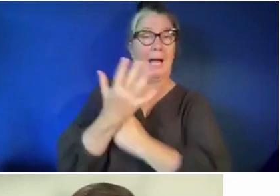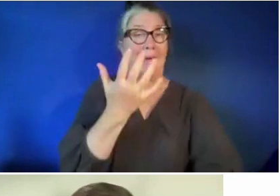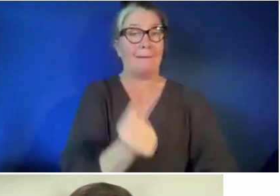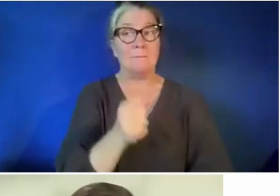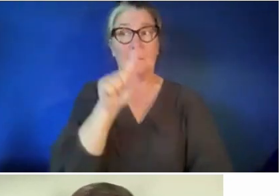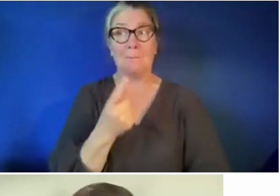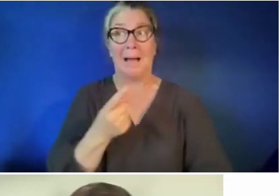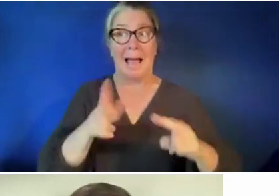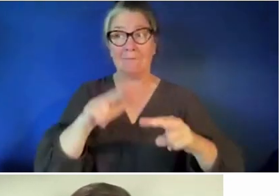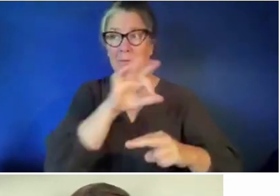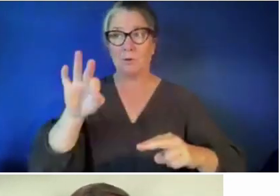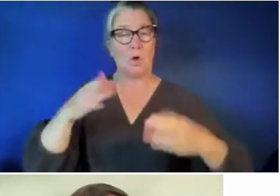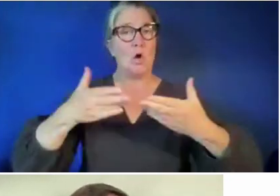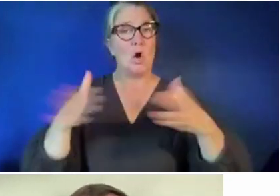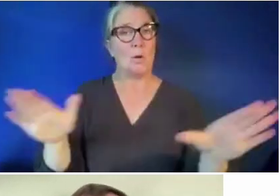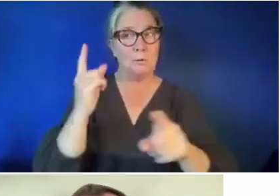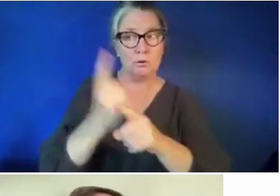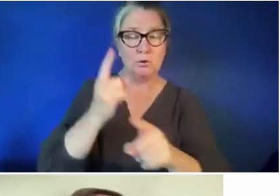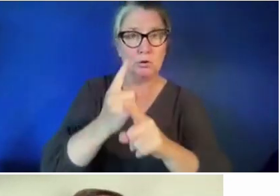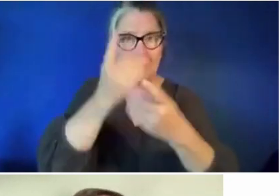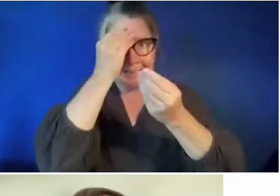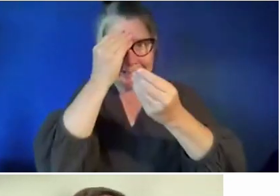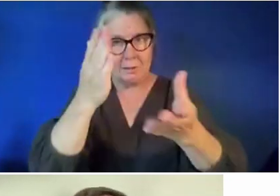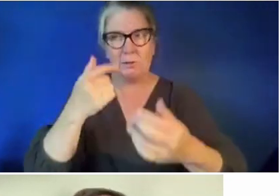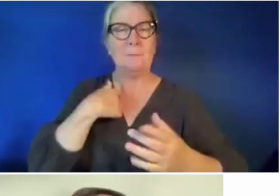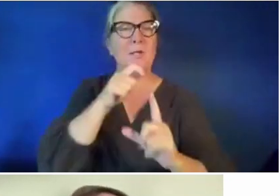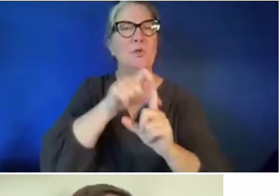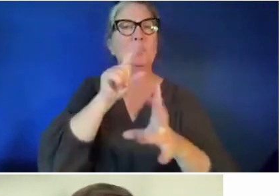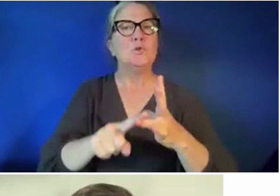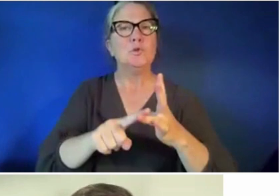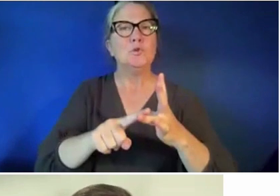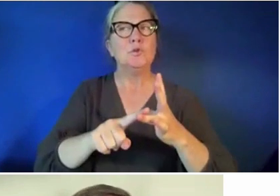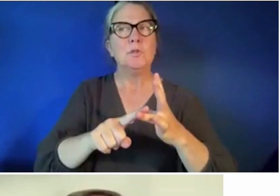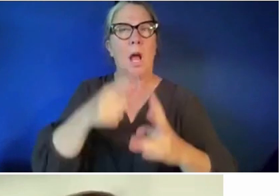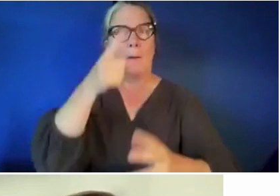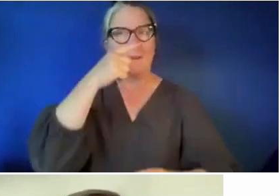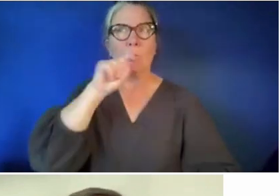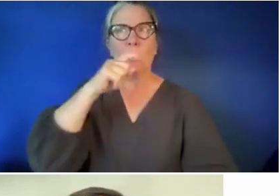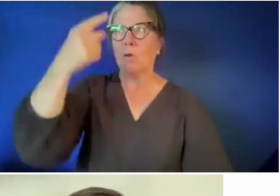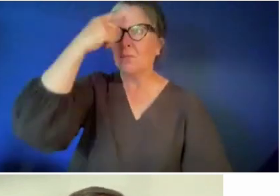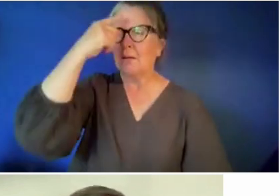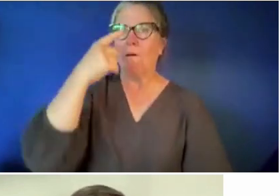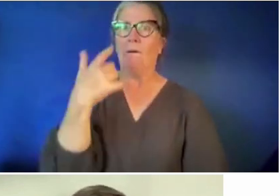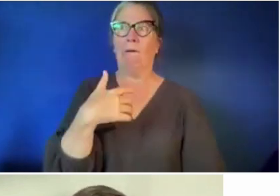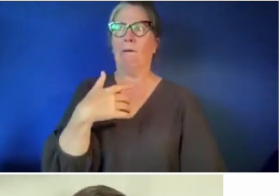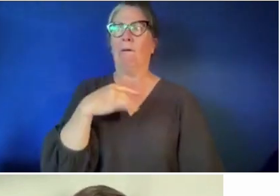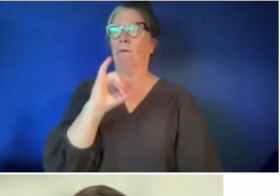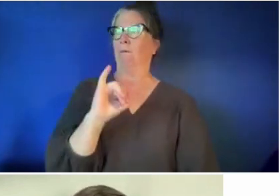and share that that's why I'm doing it, then people assume that that's what's expected. And so you have to be upfront about that.